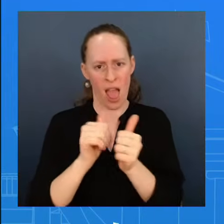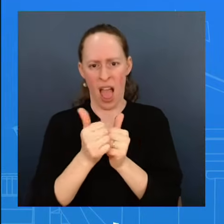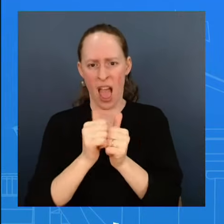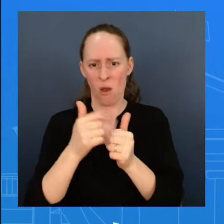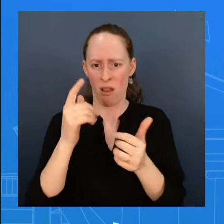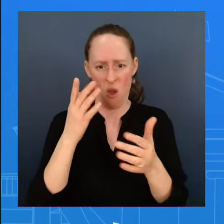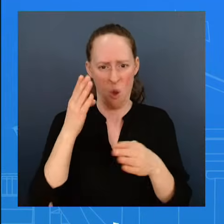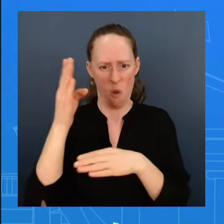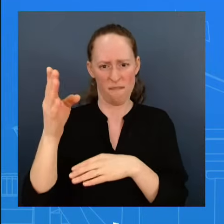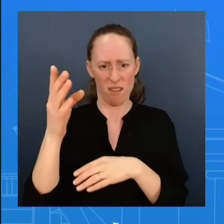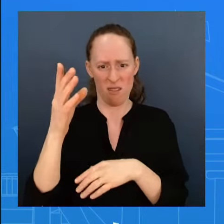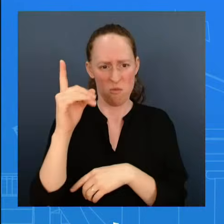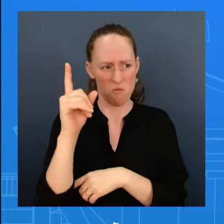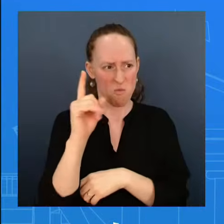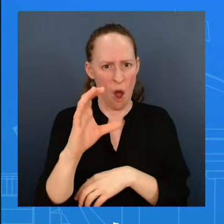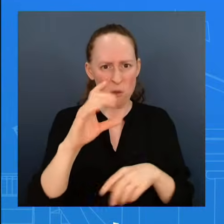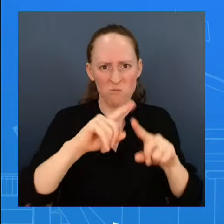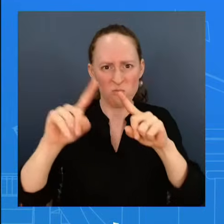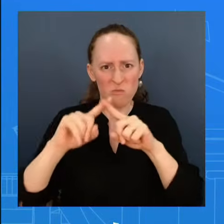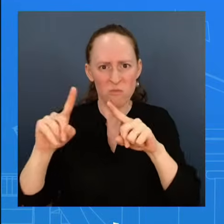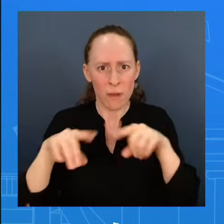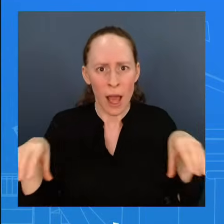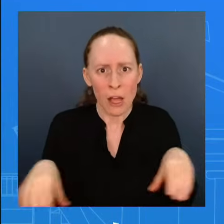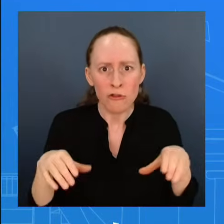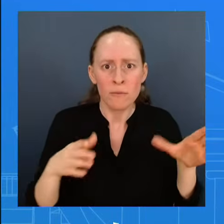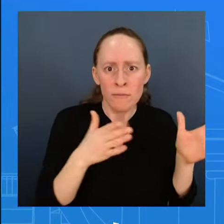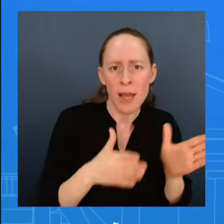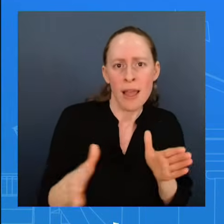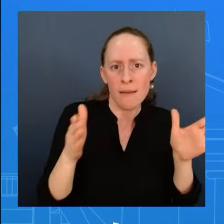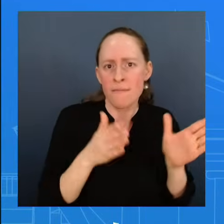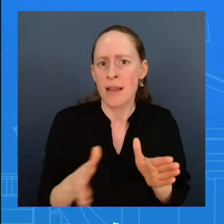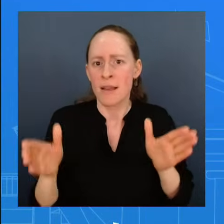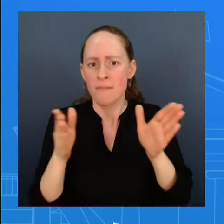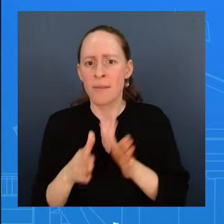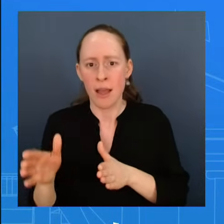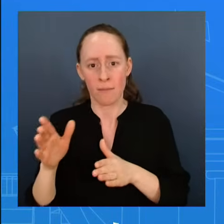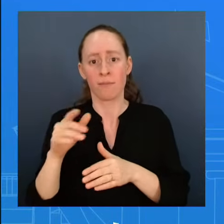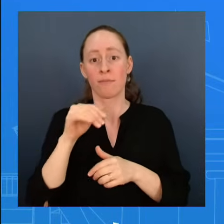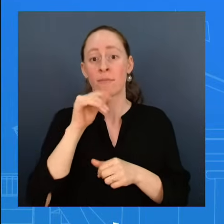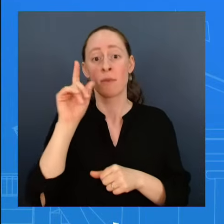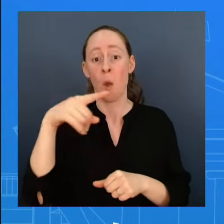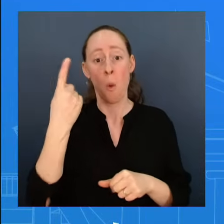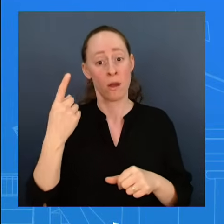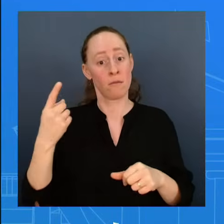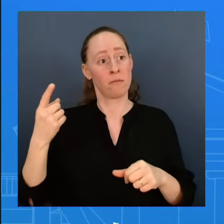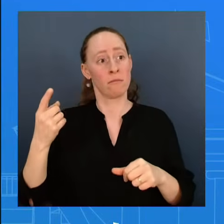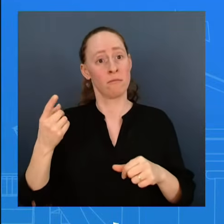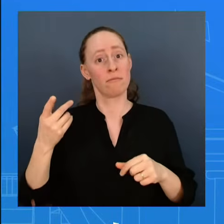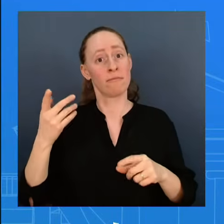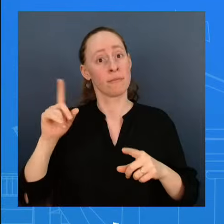across the administration. This is a whole-of-government process. Right? We have the Department of Homeland Security that's involved.